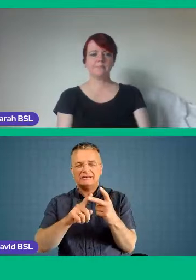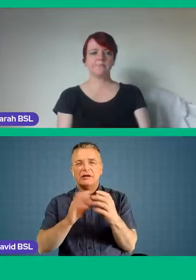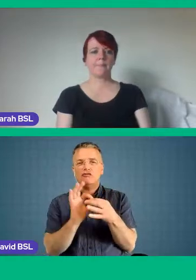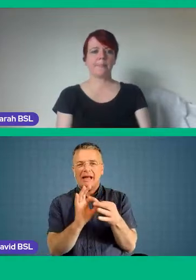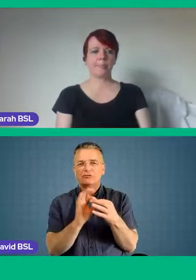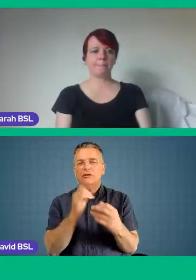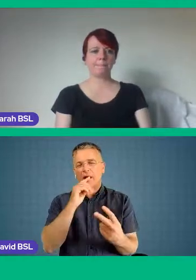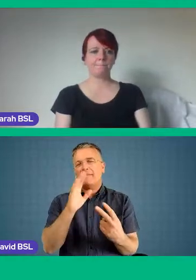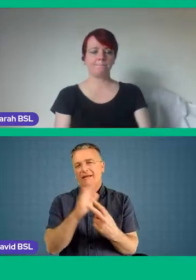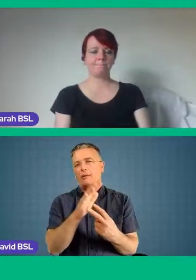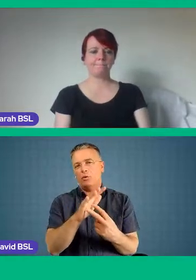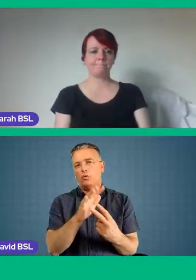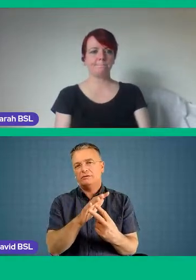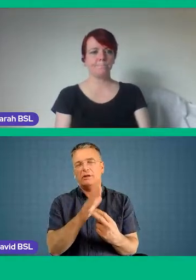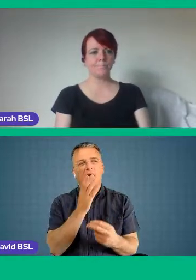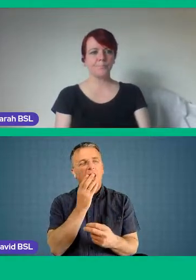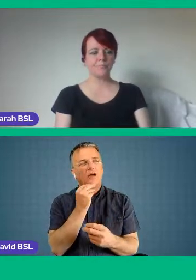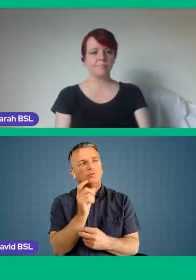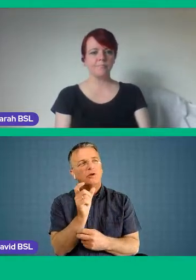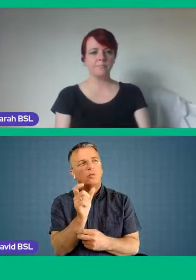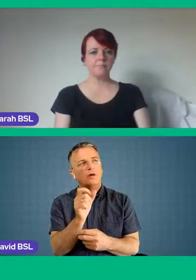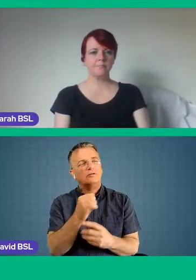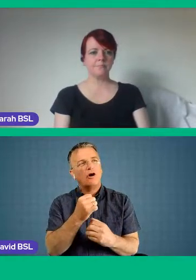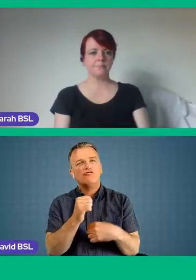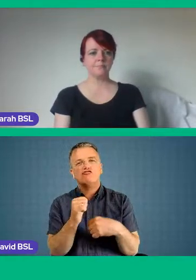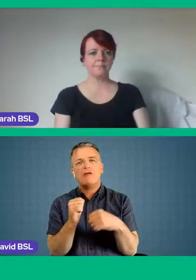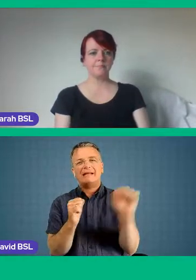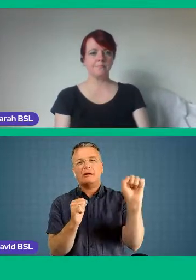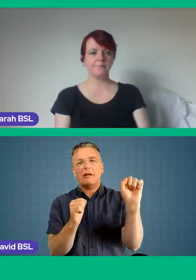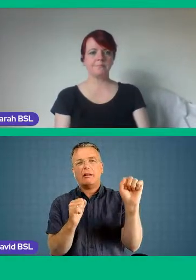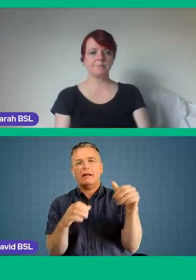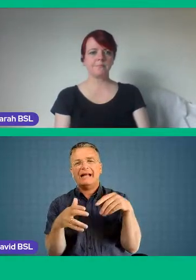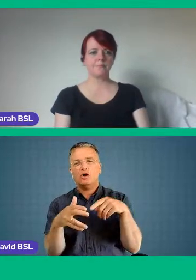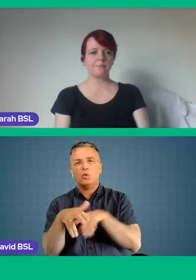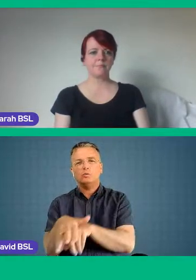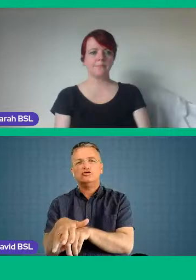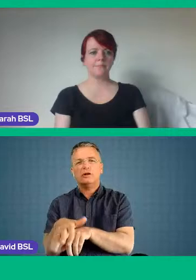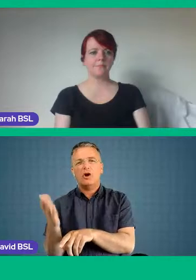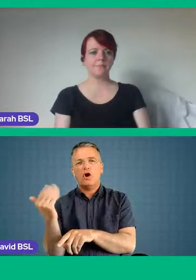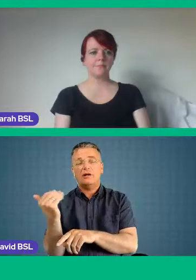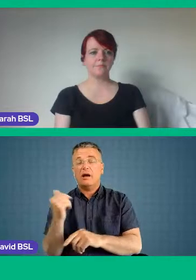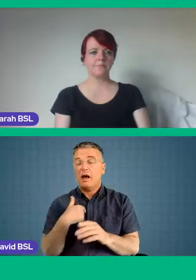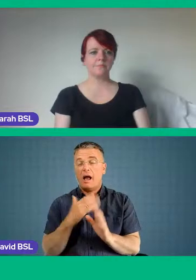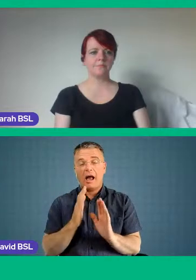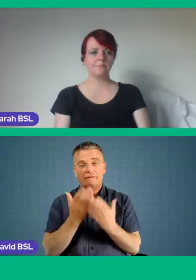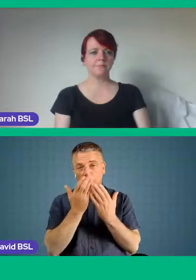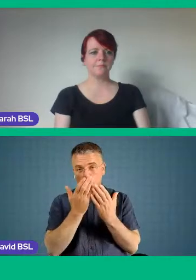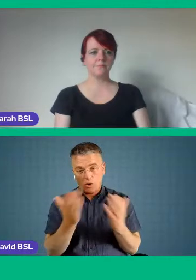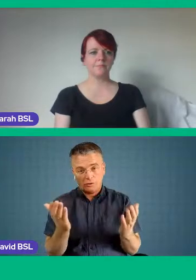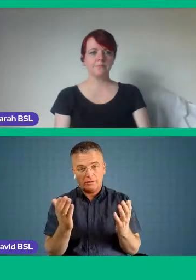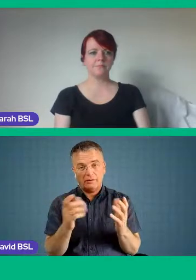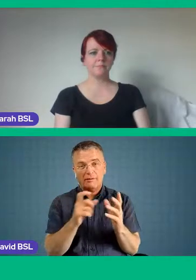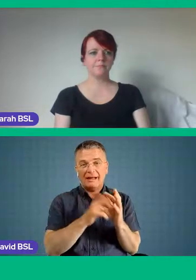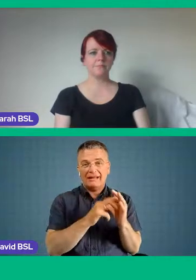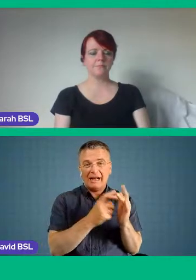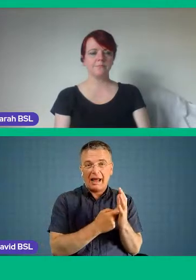I think I have the honour that had a conversation about that, but it is really important that